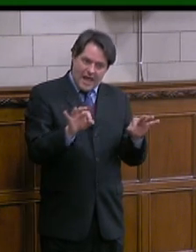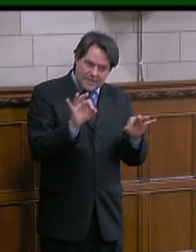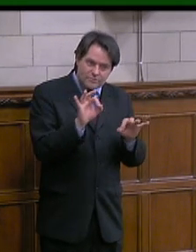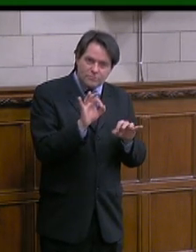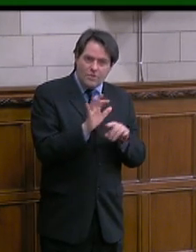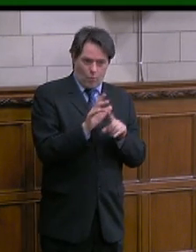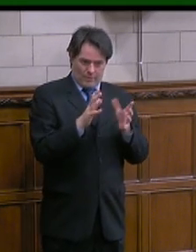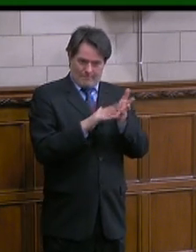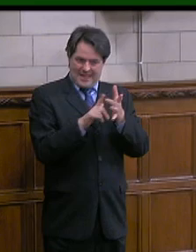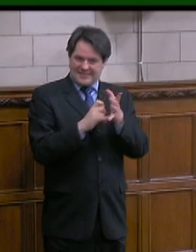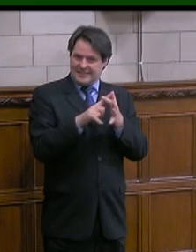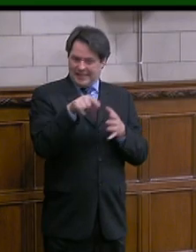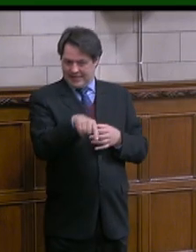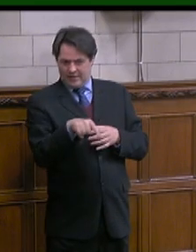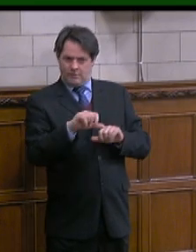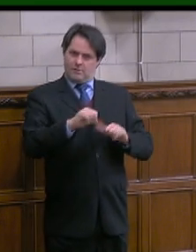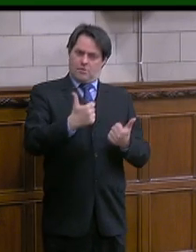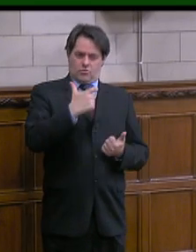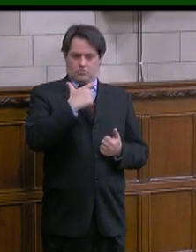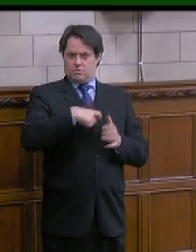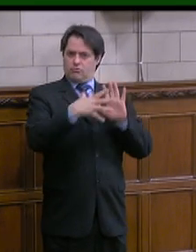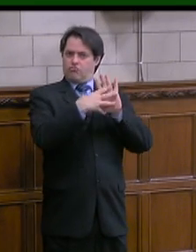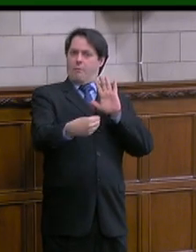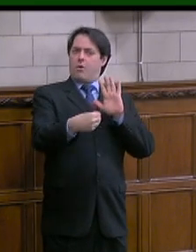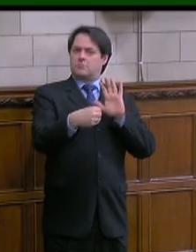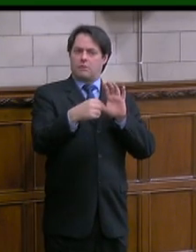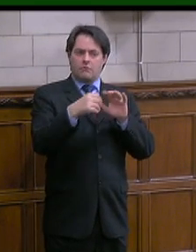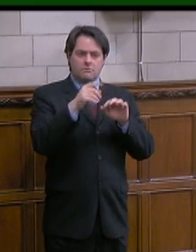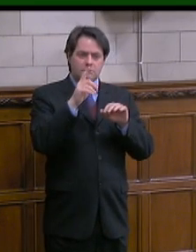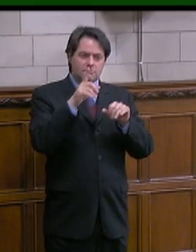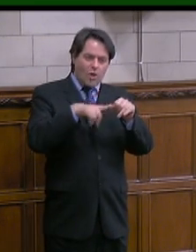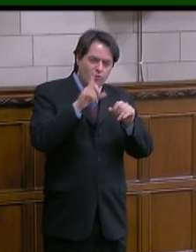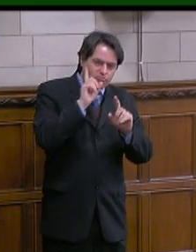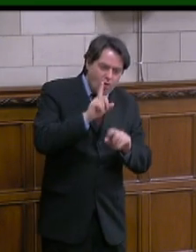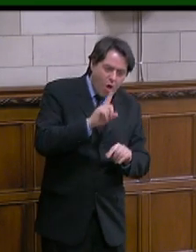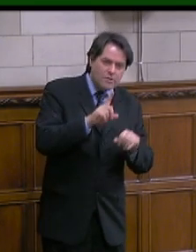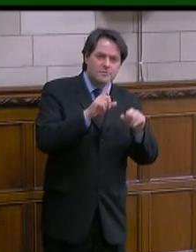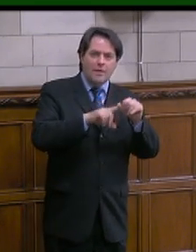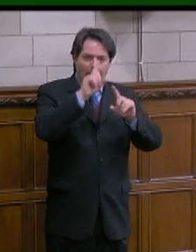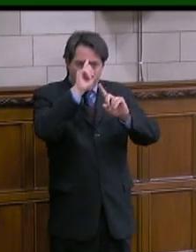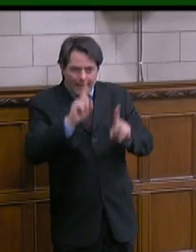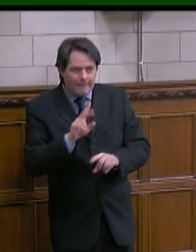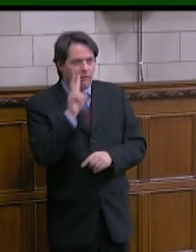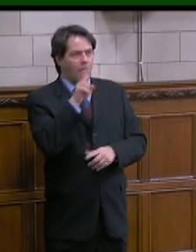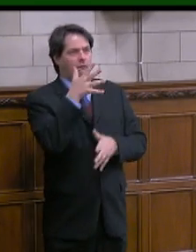Sly. What a role model she is for young girls and young people on the benefits of sign language.